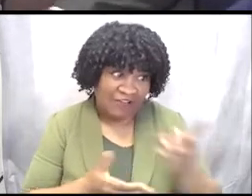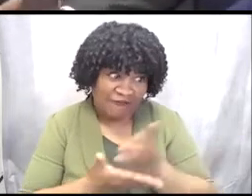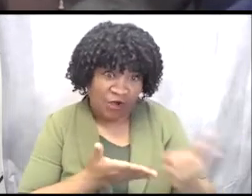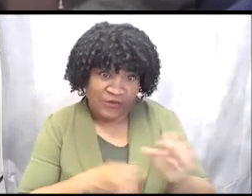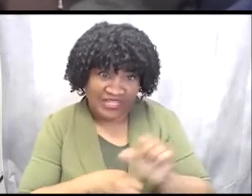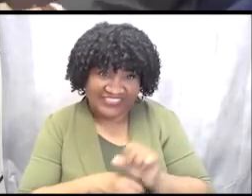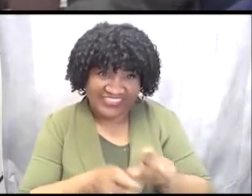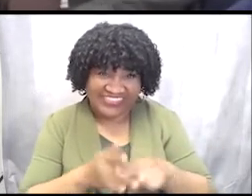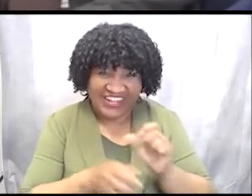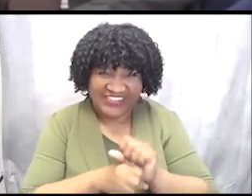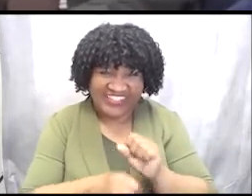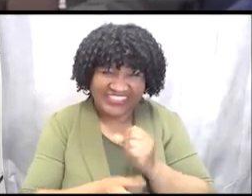four weeks in, right? Yeah.